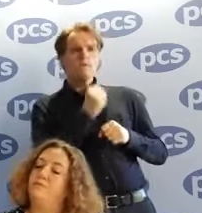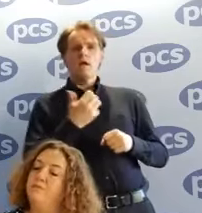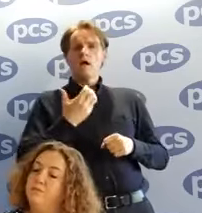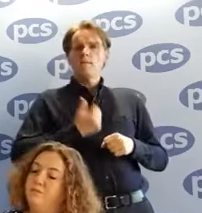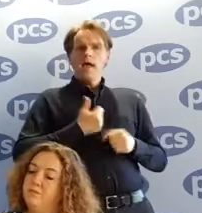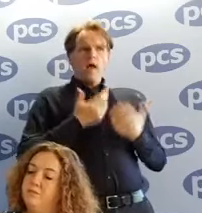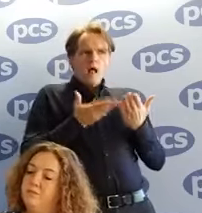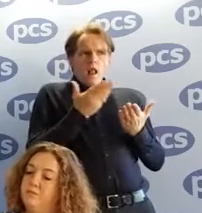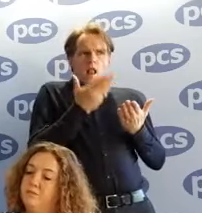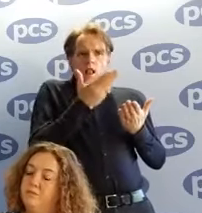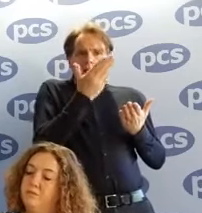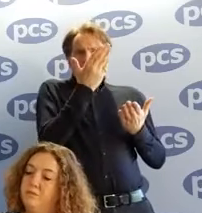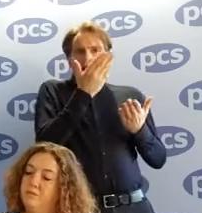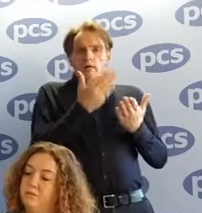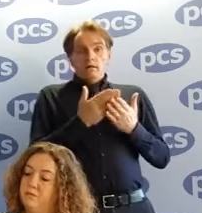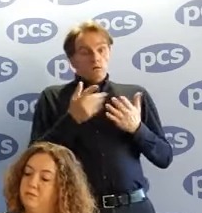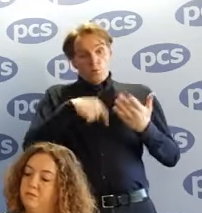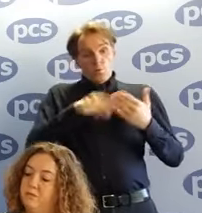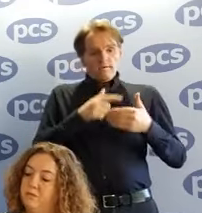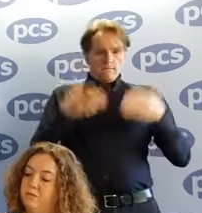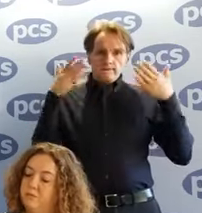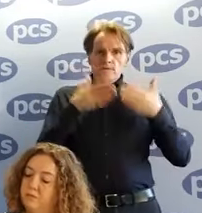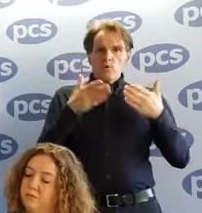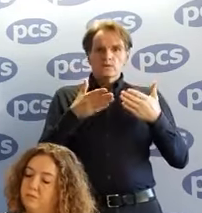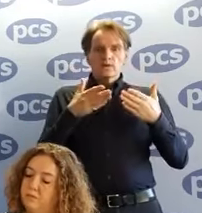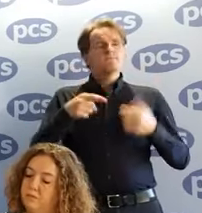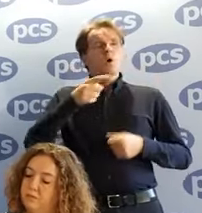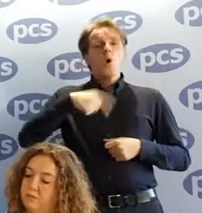focusing on in that period is trying to get all unions in the public sector to